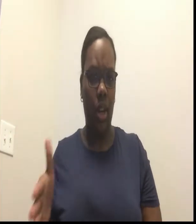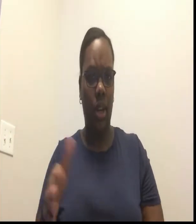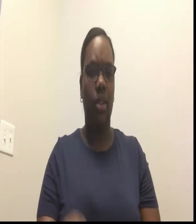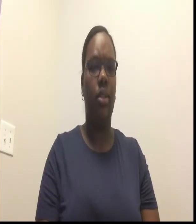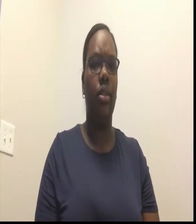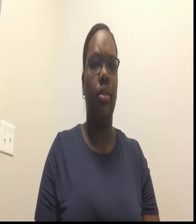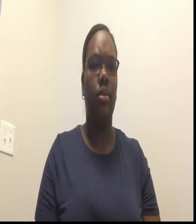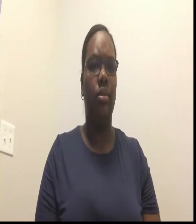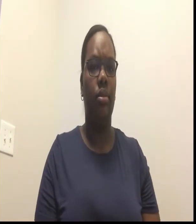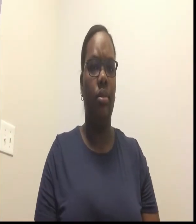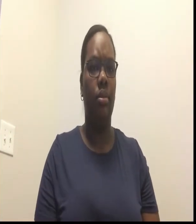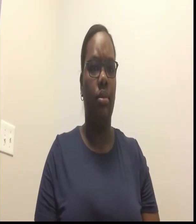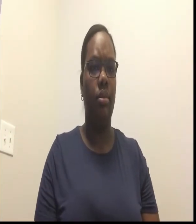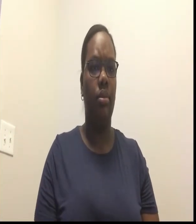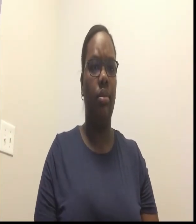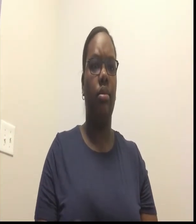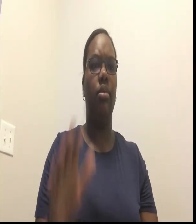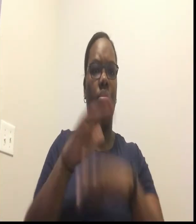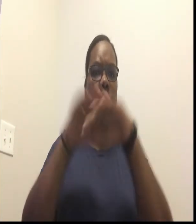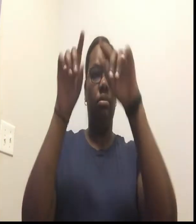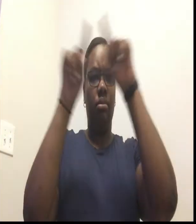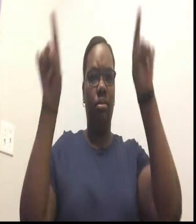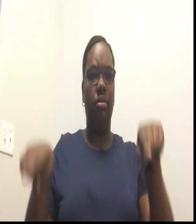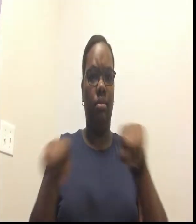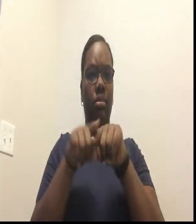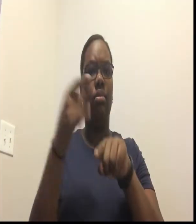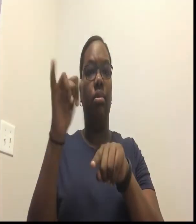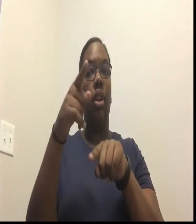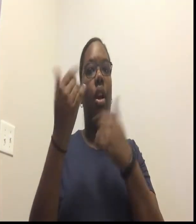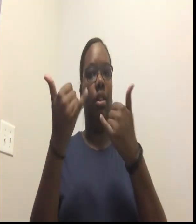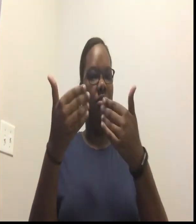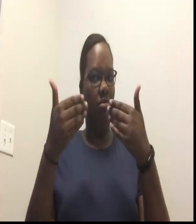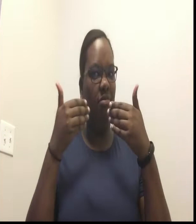[Audio Description] Words on screen "Robert's Rules Cheatsheet"